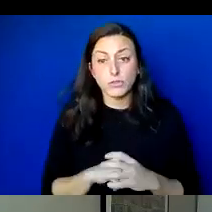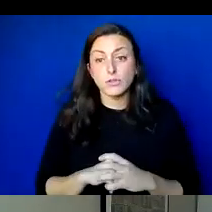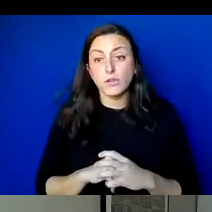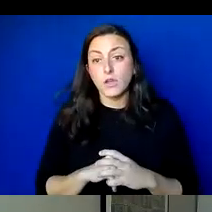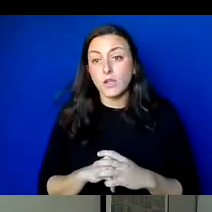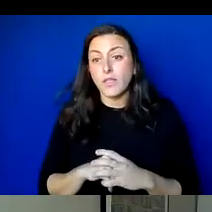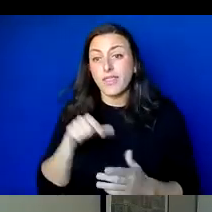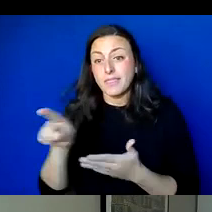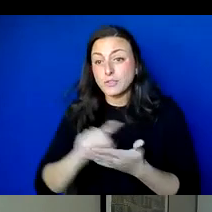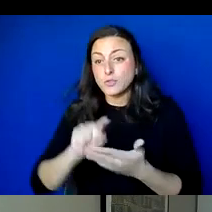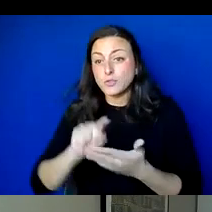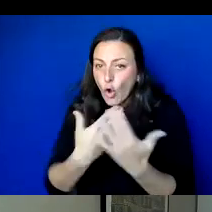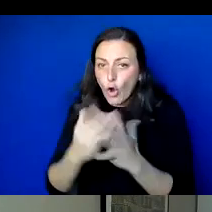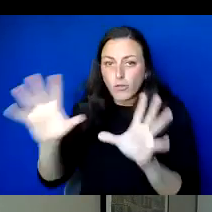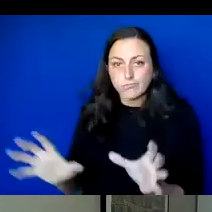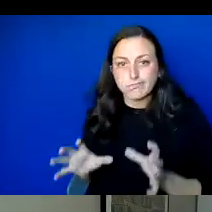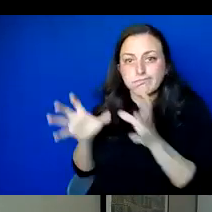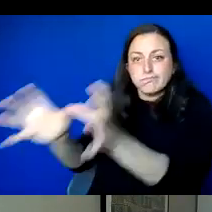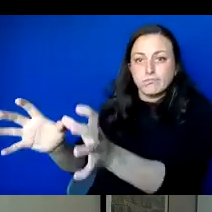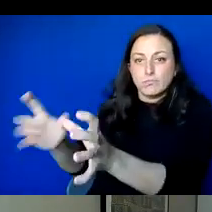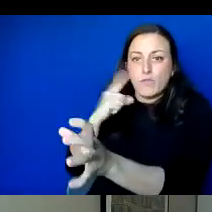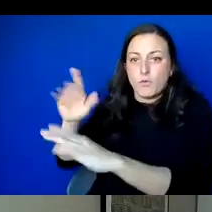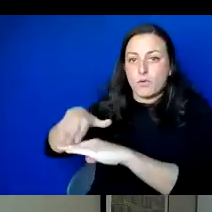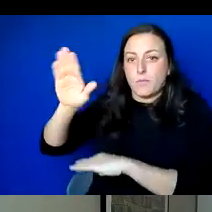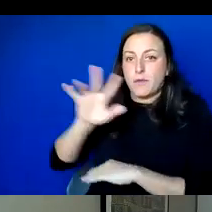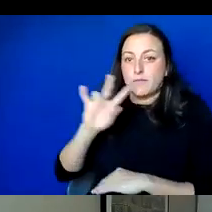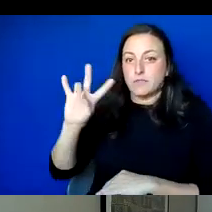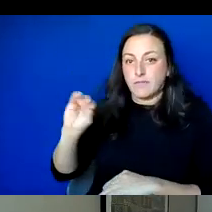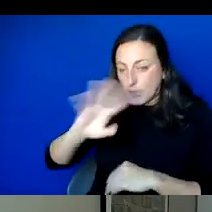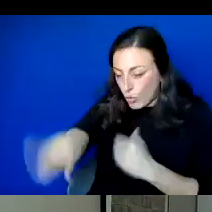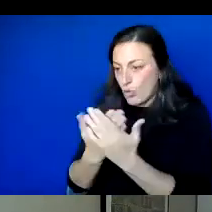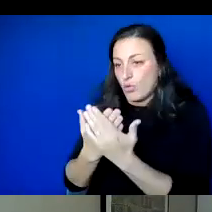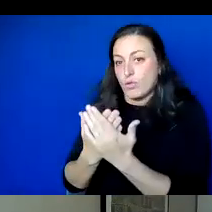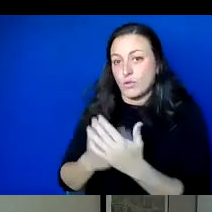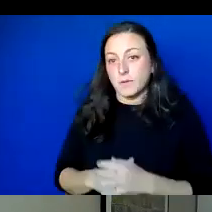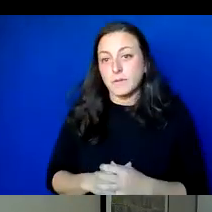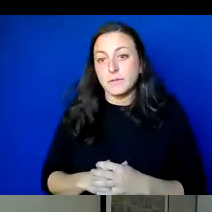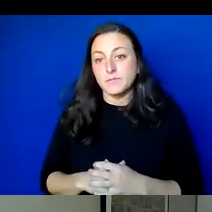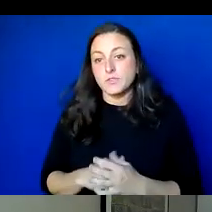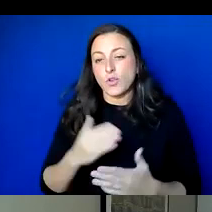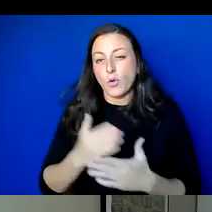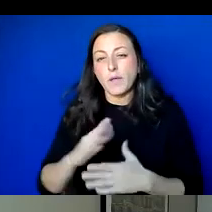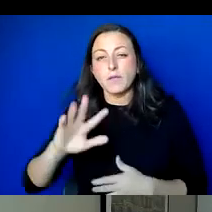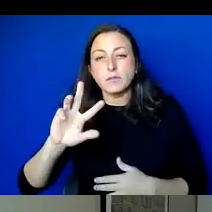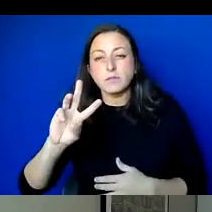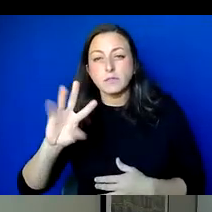is going for 70 and above community, but we're actually putting somewhere between 65 to 35%